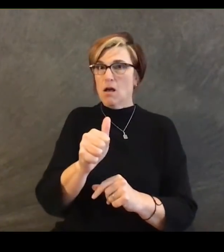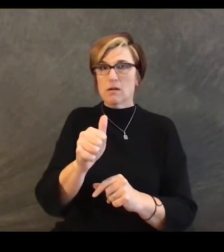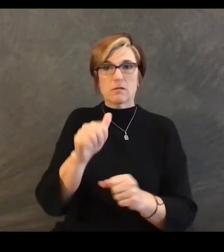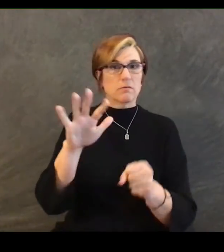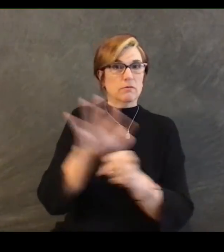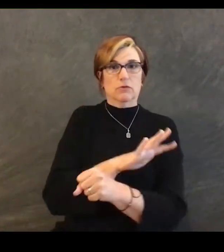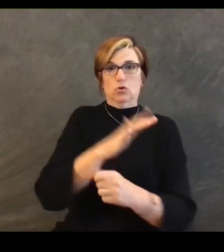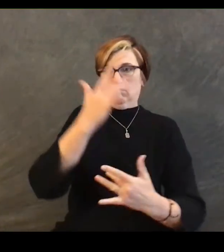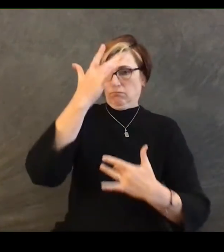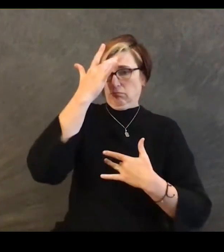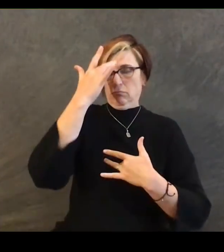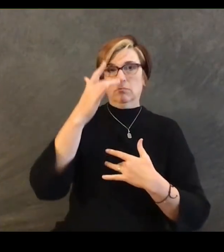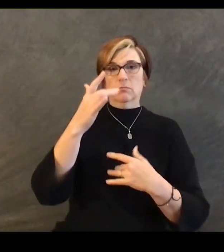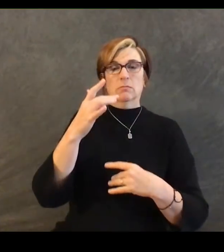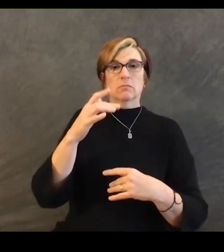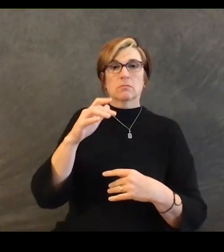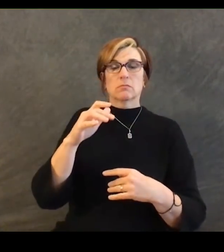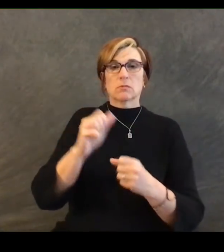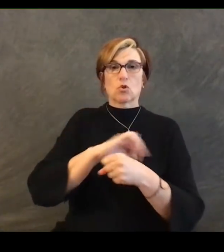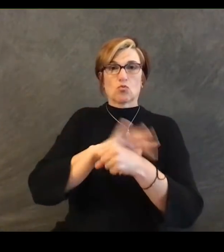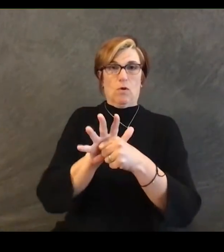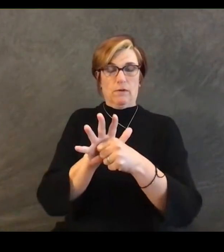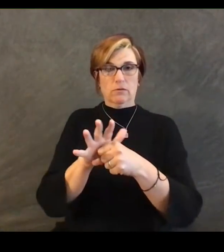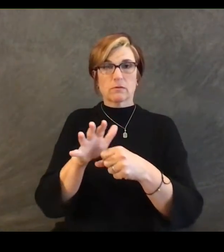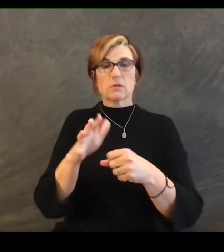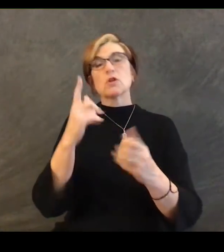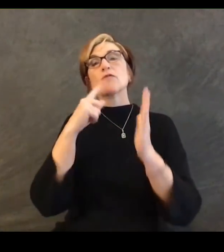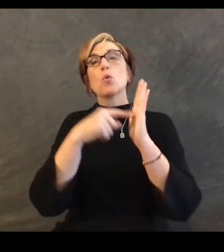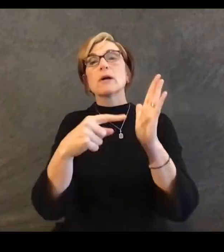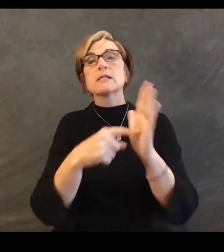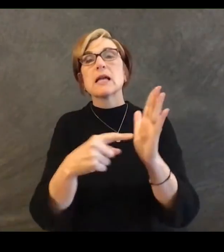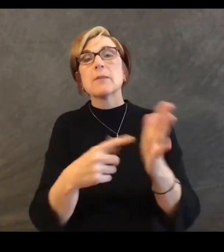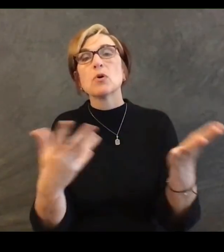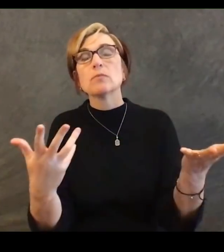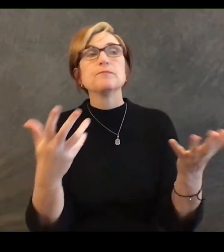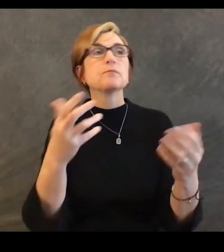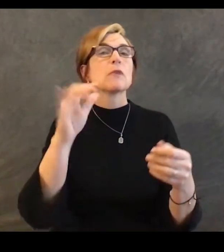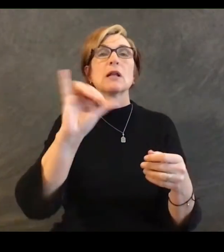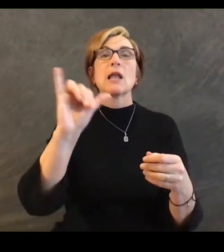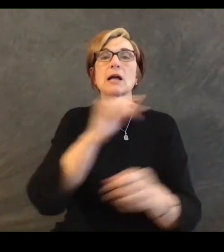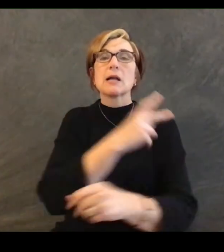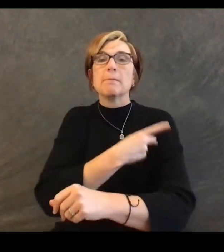expectant mothers are understandably concerned about exposing their newborn